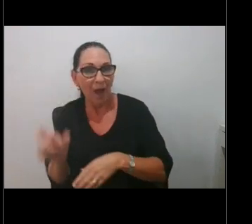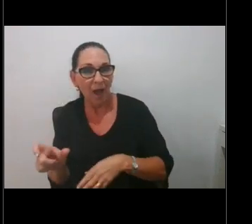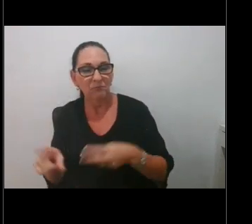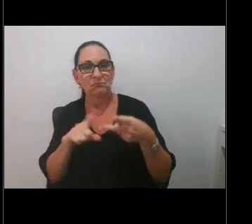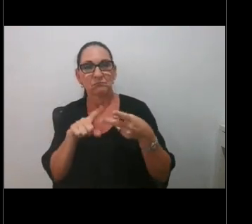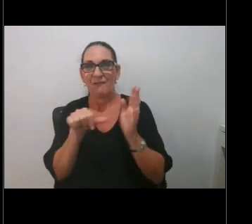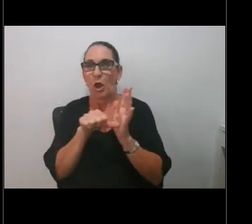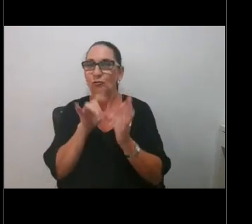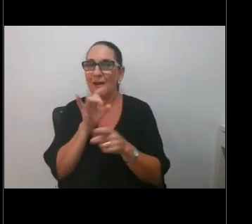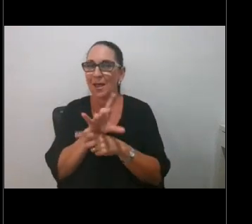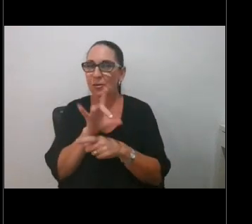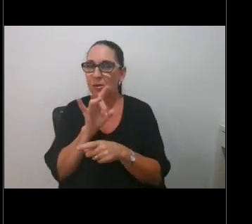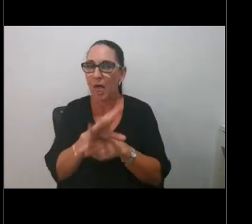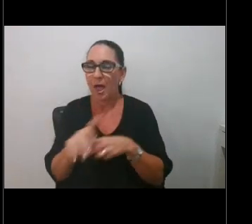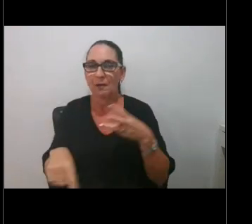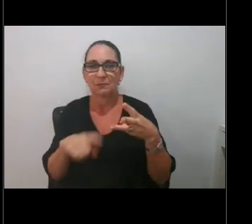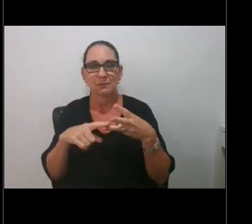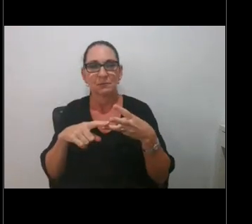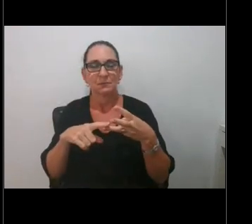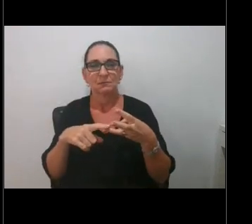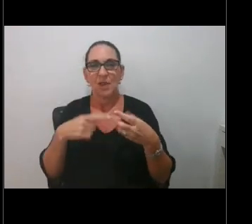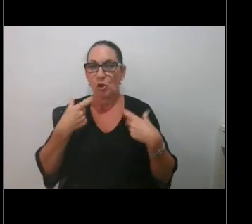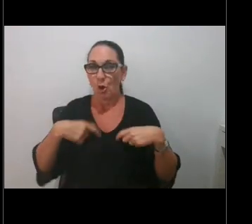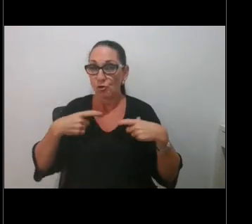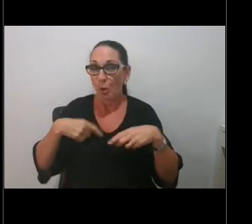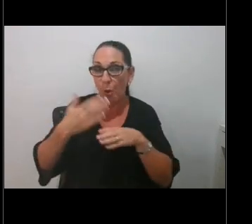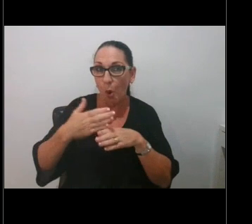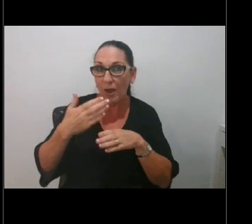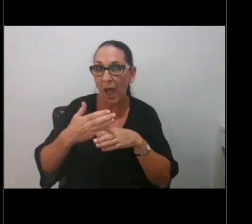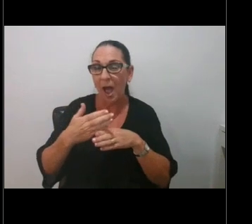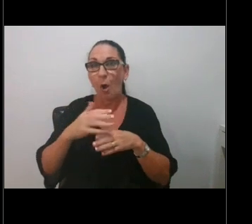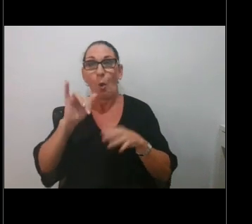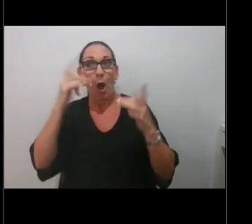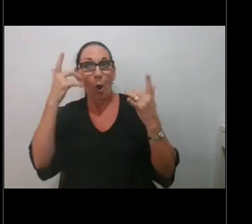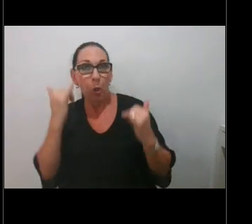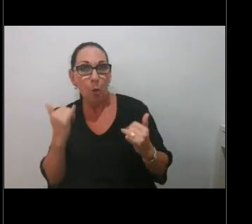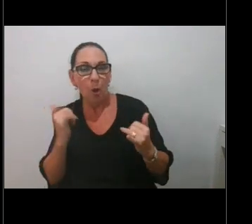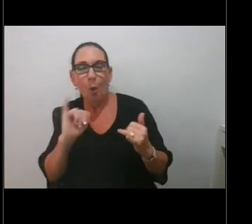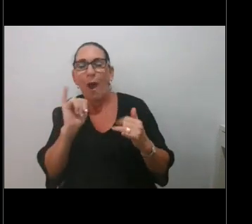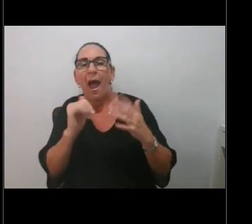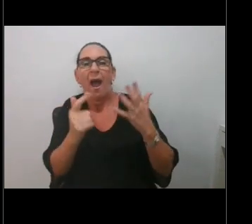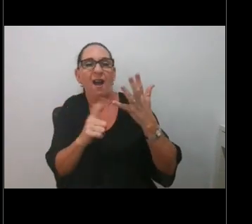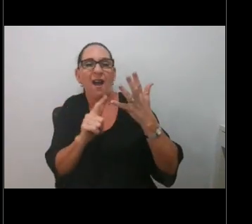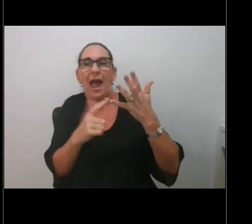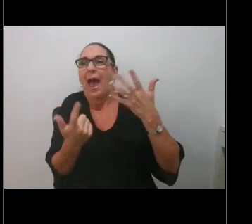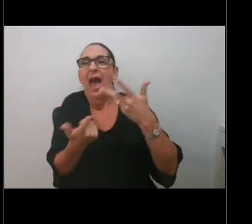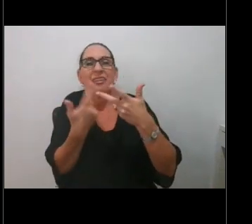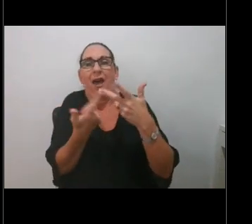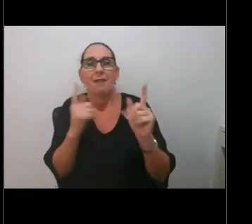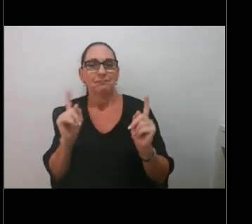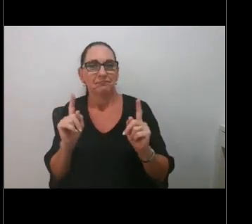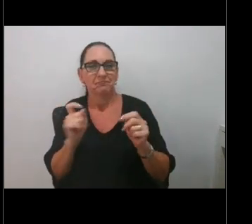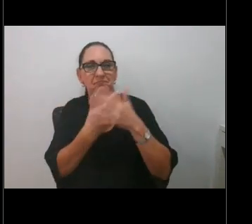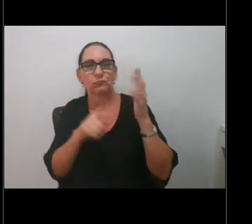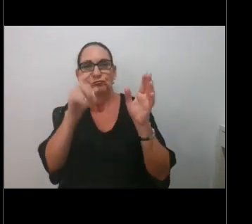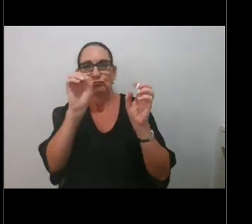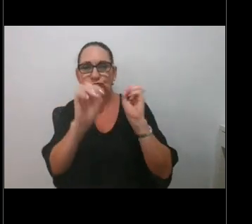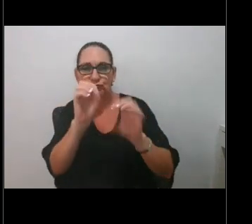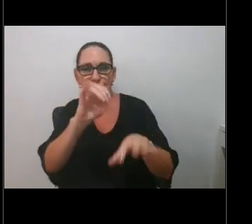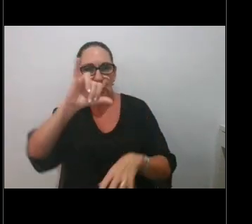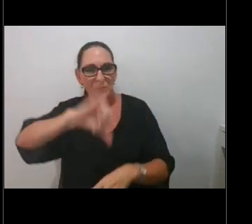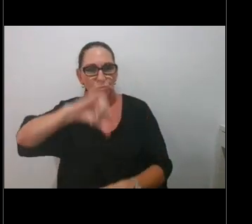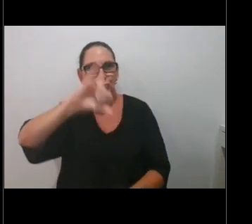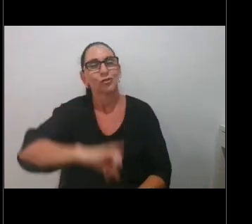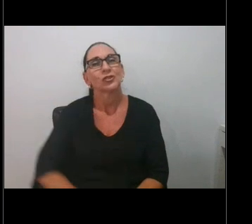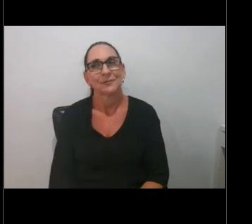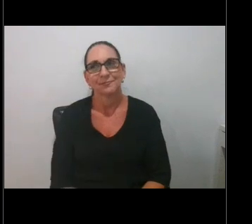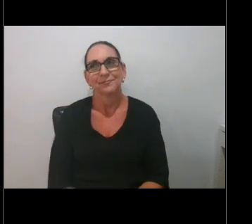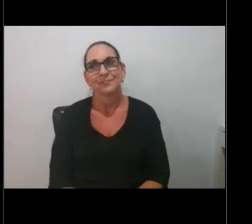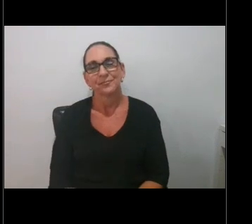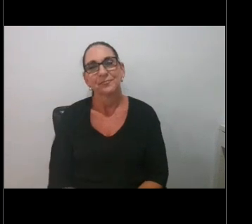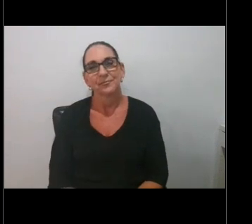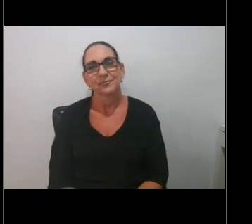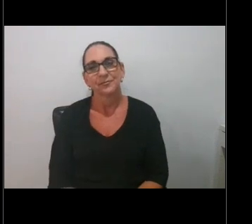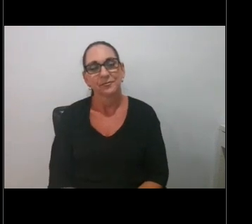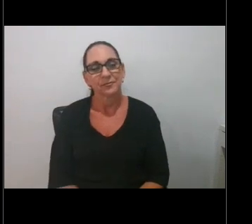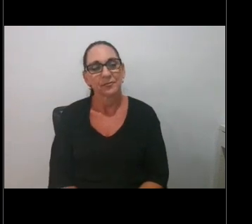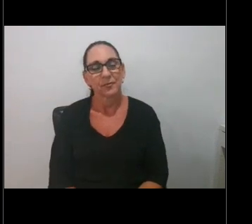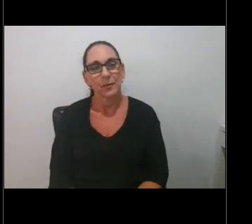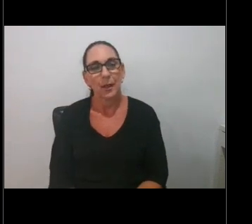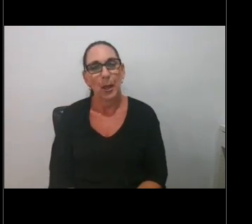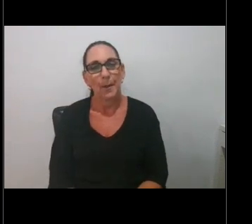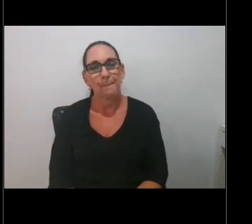social worker lawyer or other so I'll give you a few seconds to put your answer in